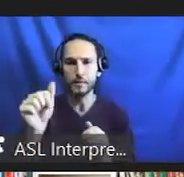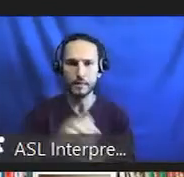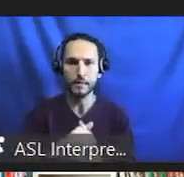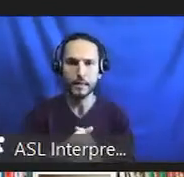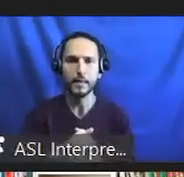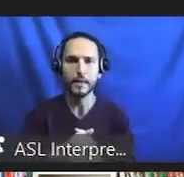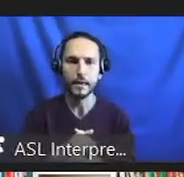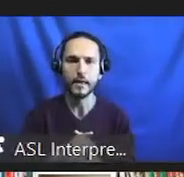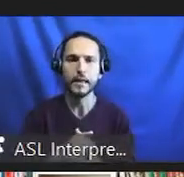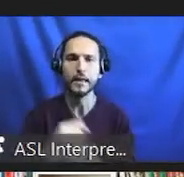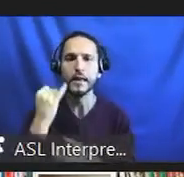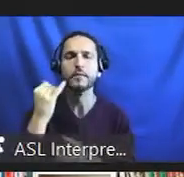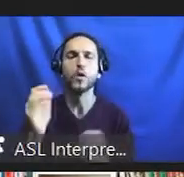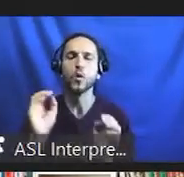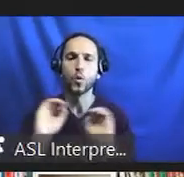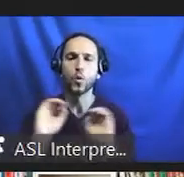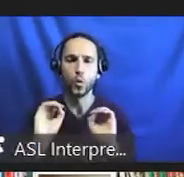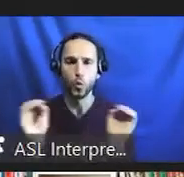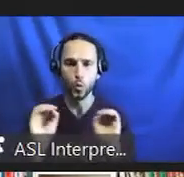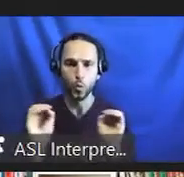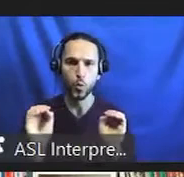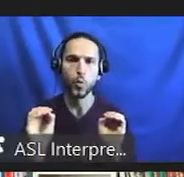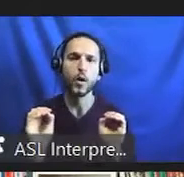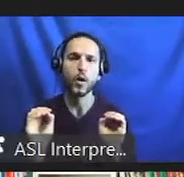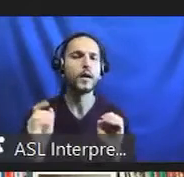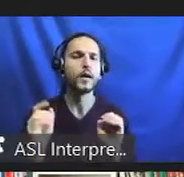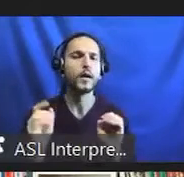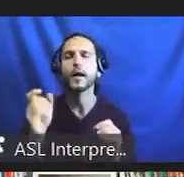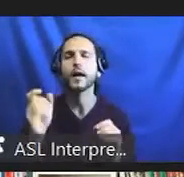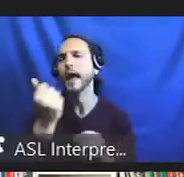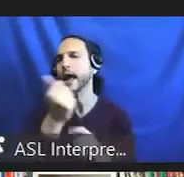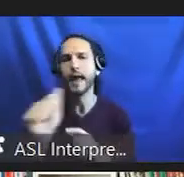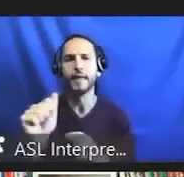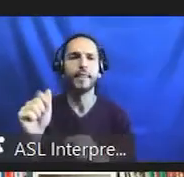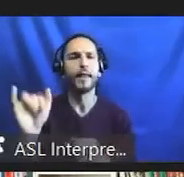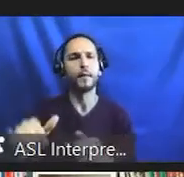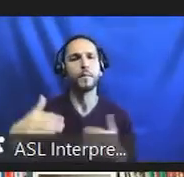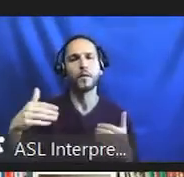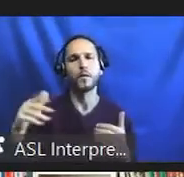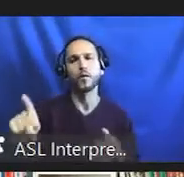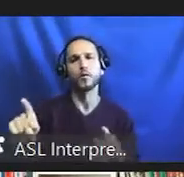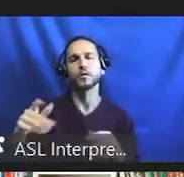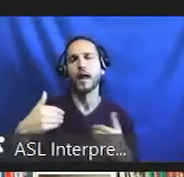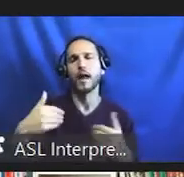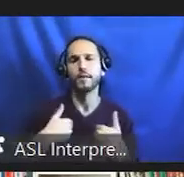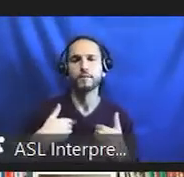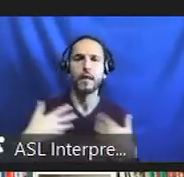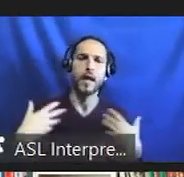So now a disability is really almost anything that someone has, a health condition, that's chronic.